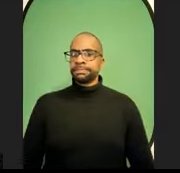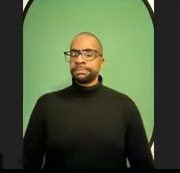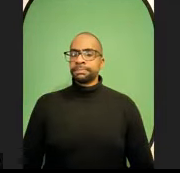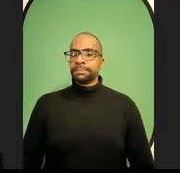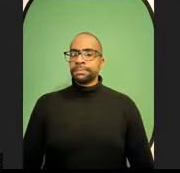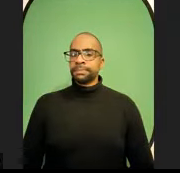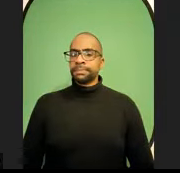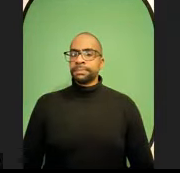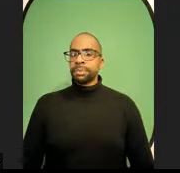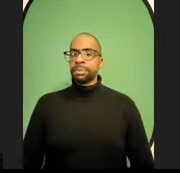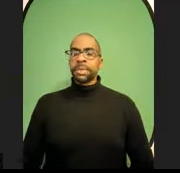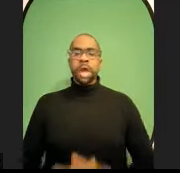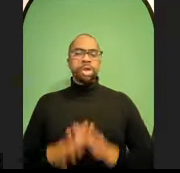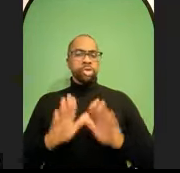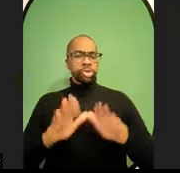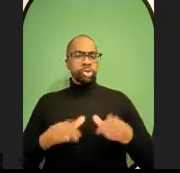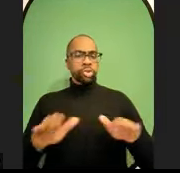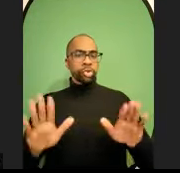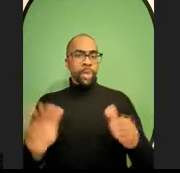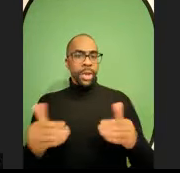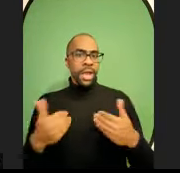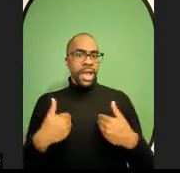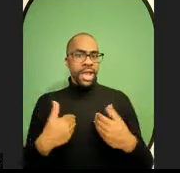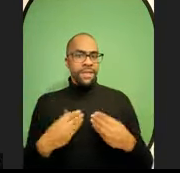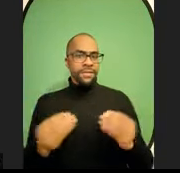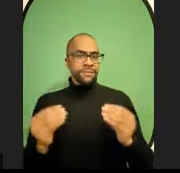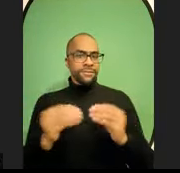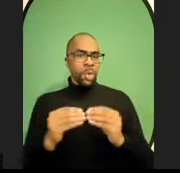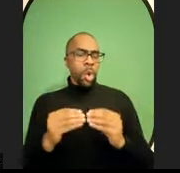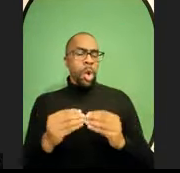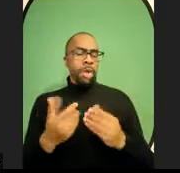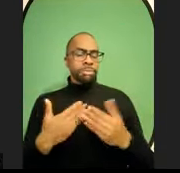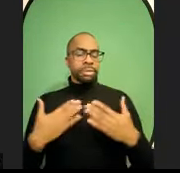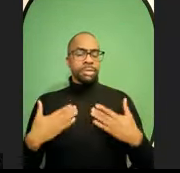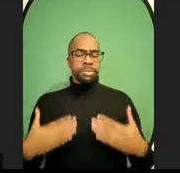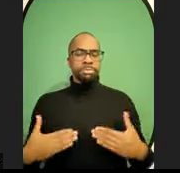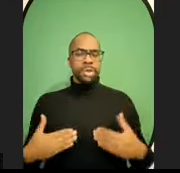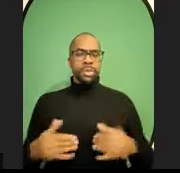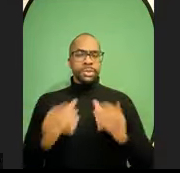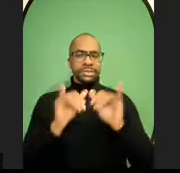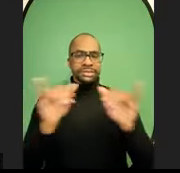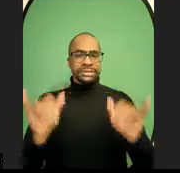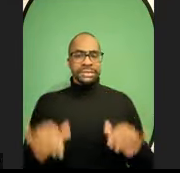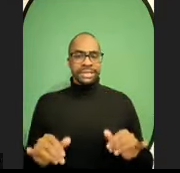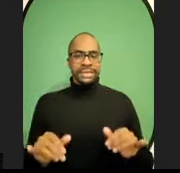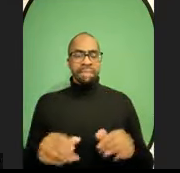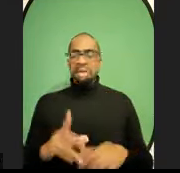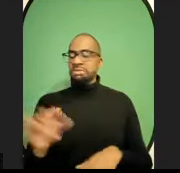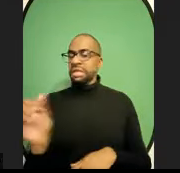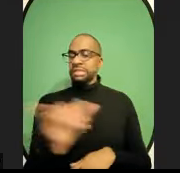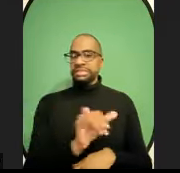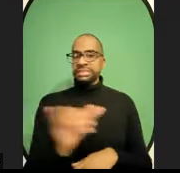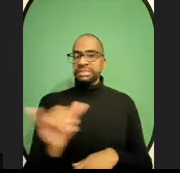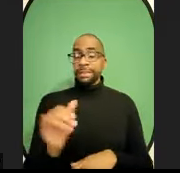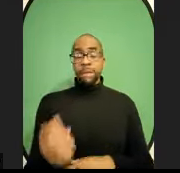I guess so. So, really not until even though children certainly have more robust children certainly have more robust immune systems than us there